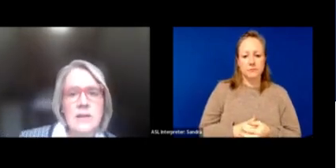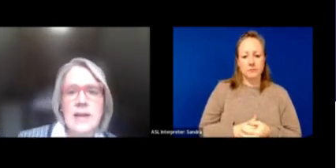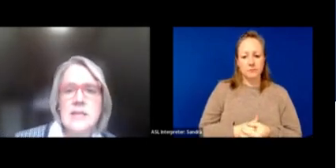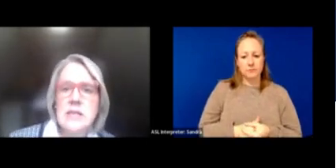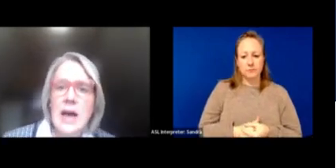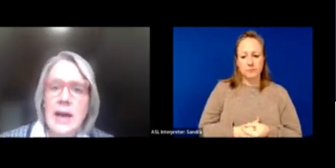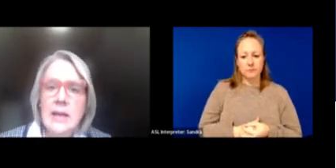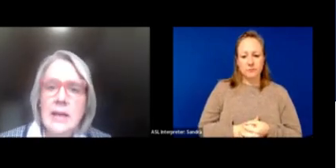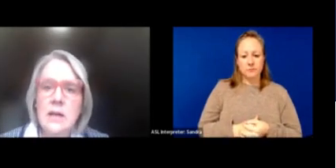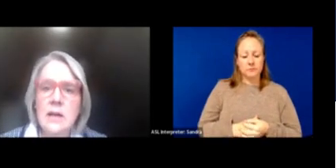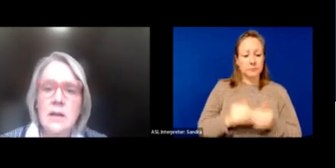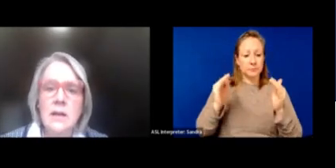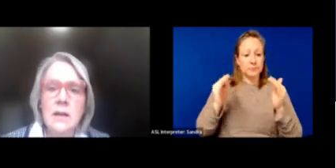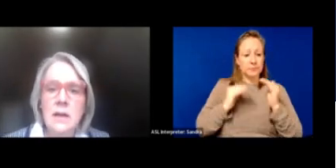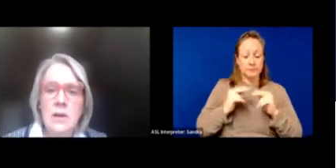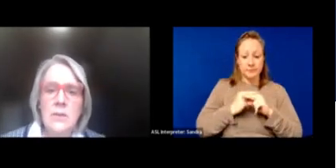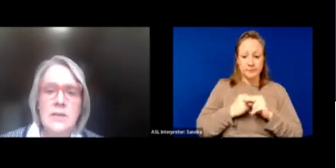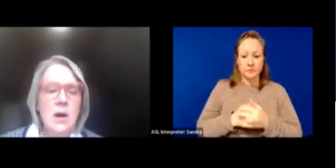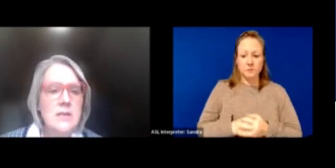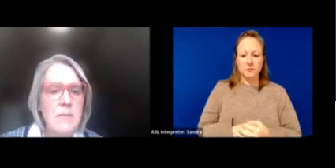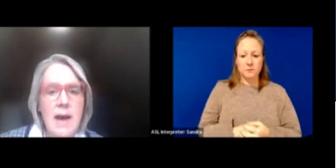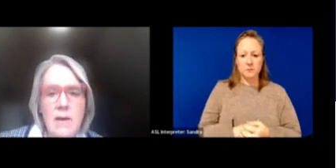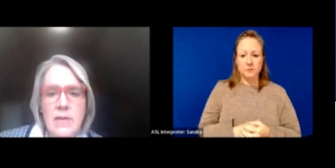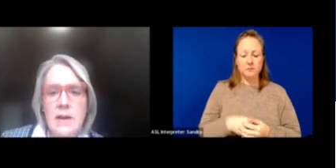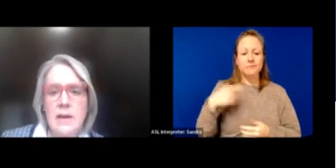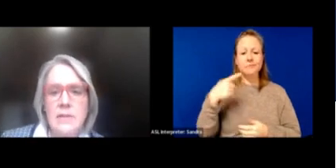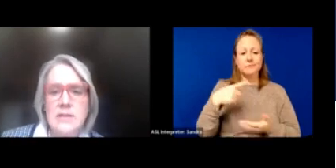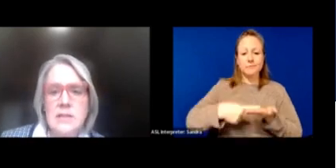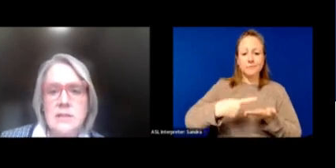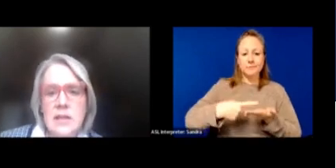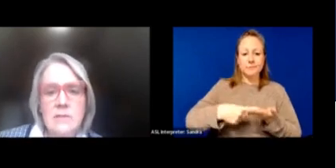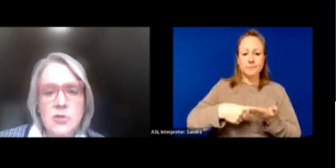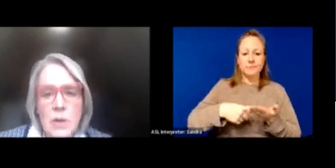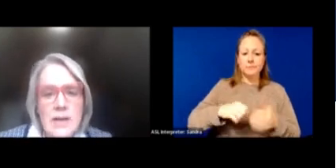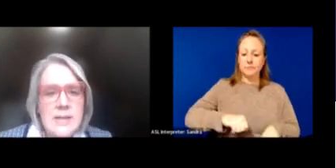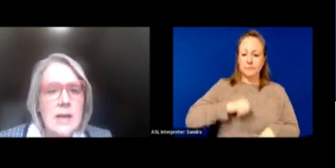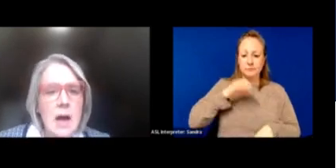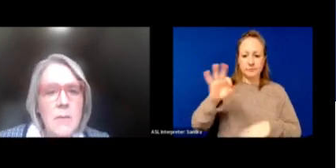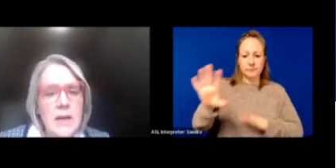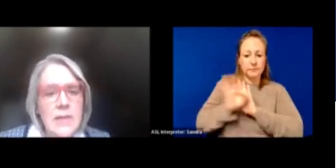So the next slide, really talks about the dignity of choice, it